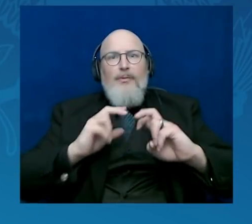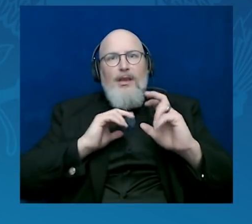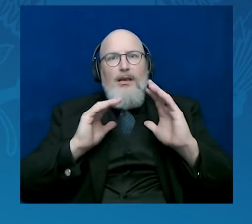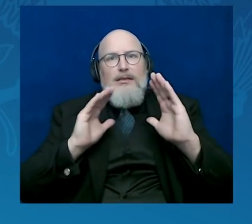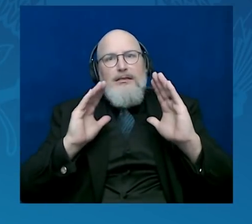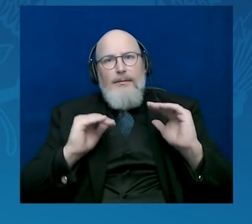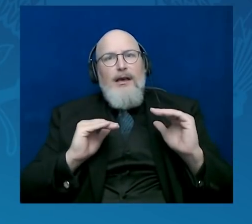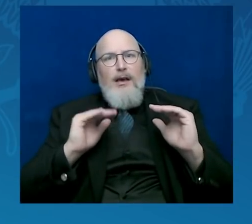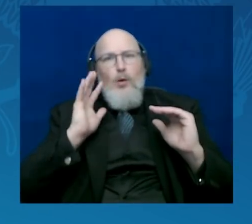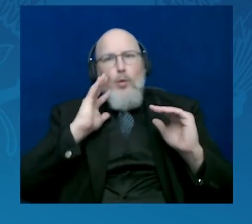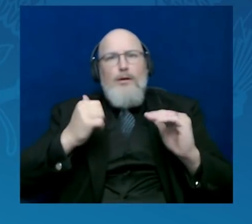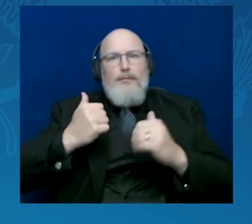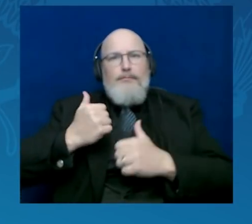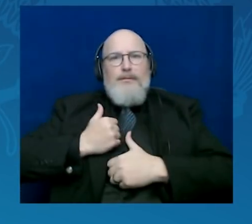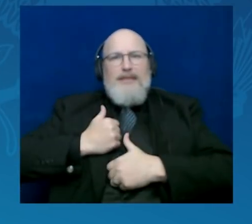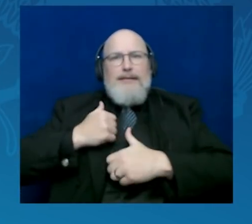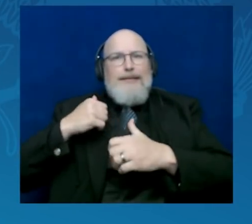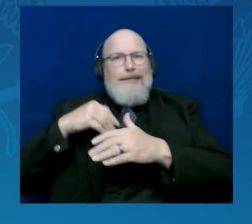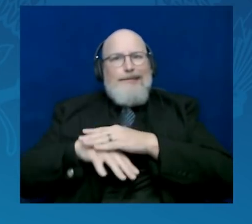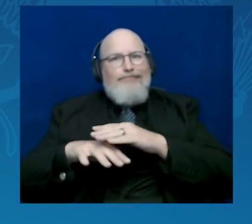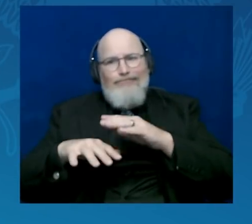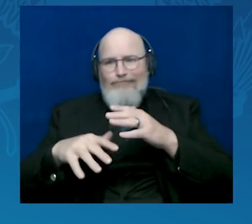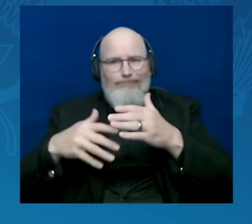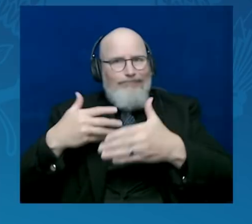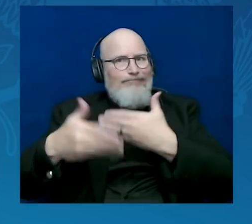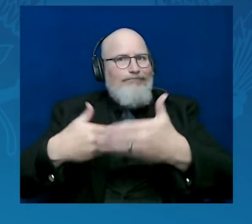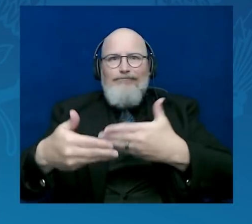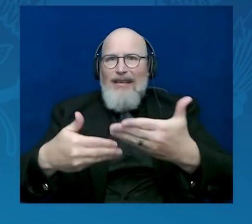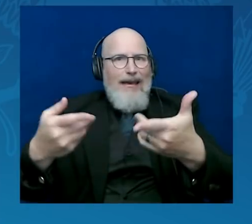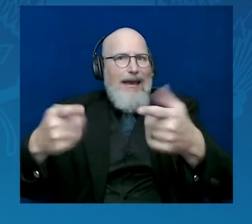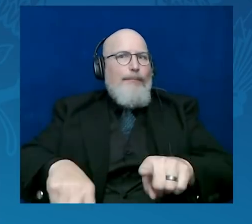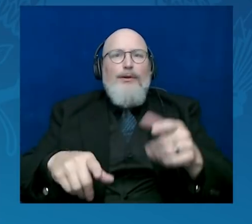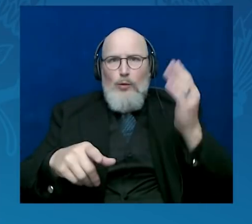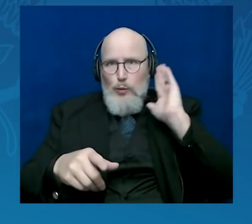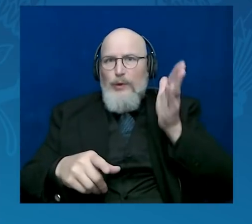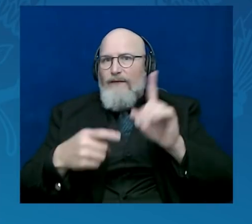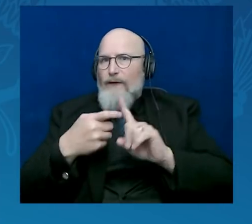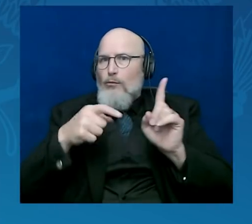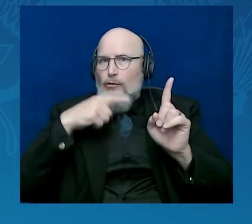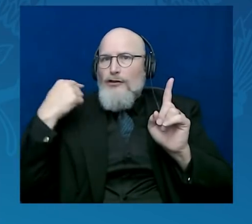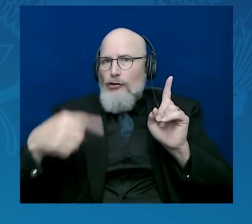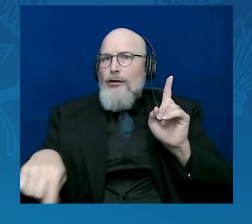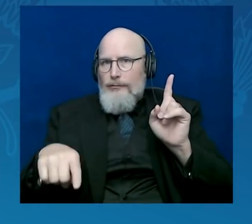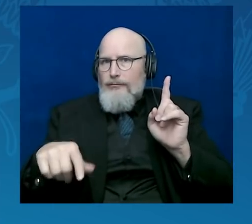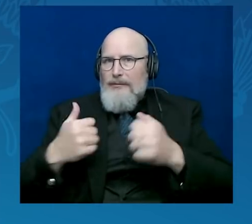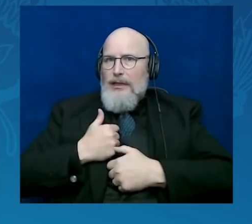by Russia going forward. Now, I --